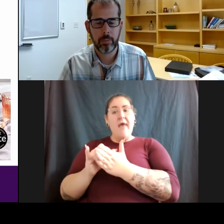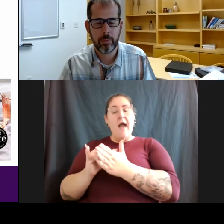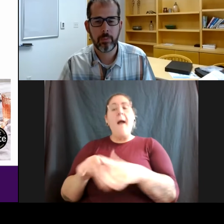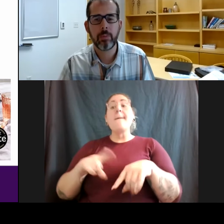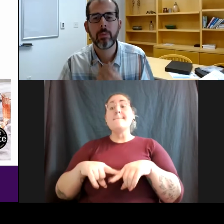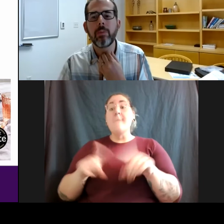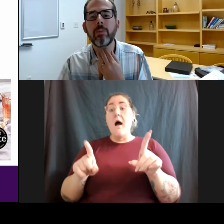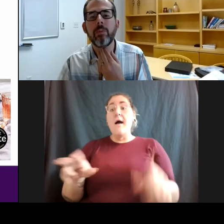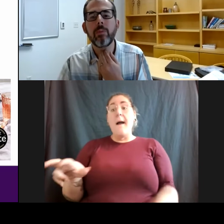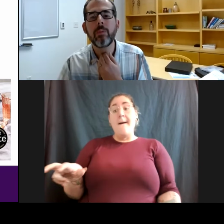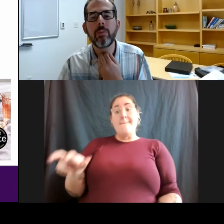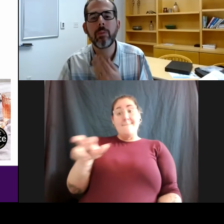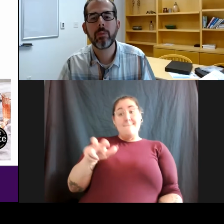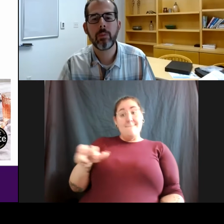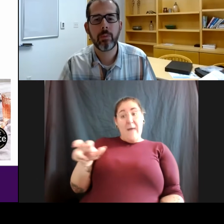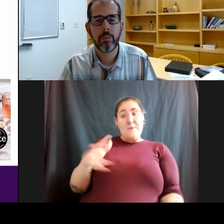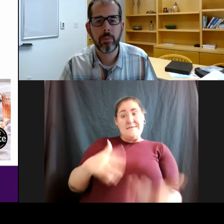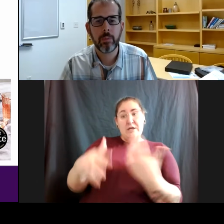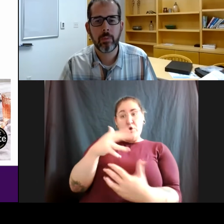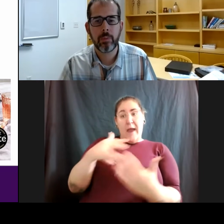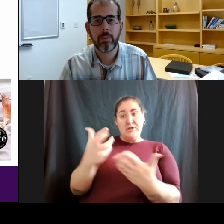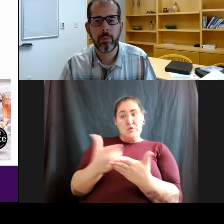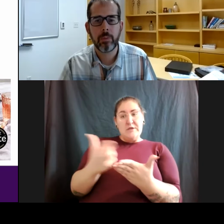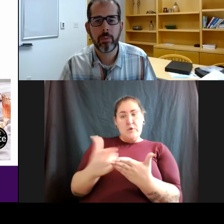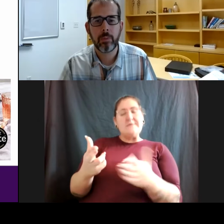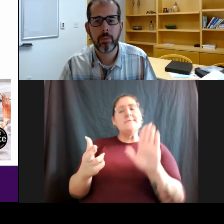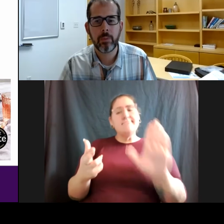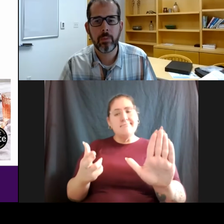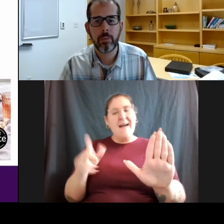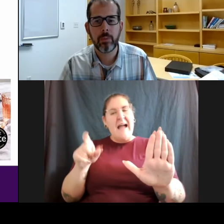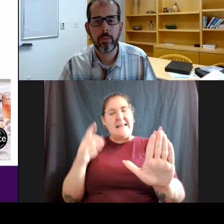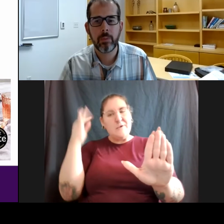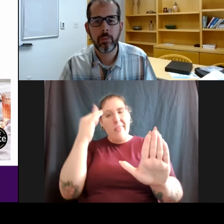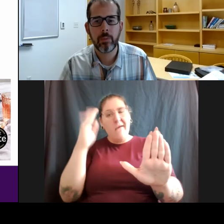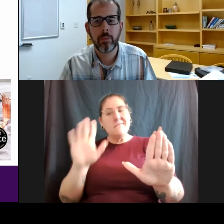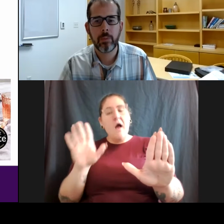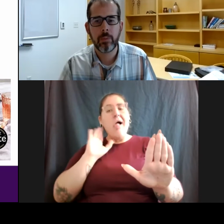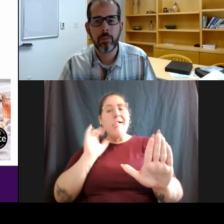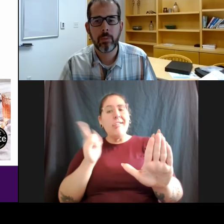let me have a little think about that. I will see what I can tweet out. After this, I will